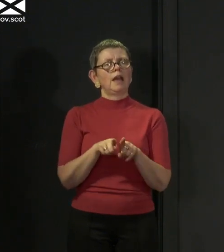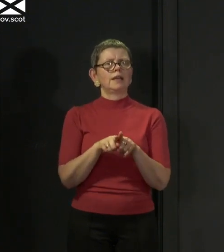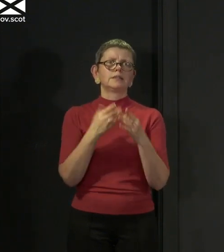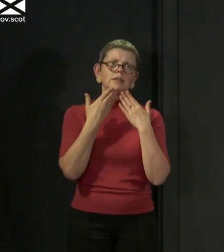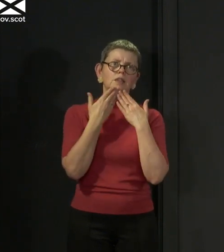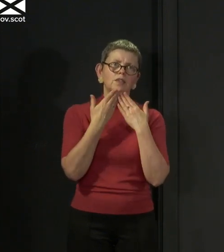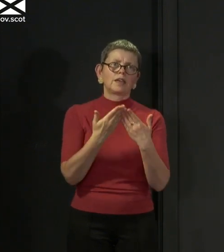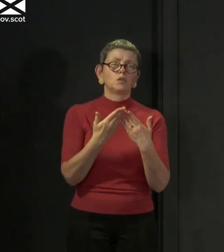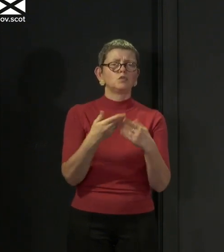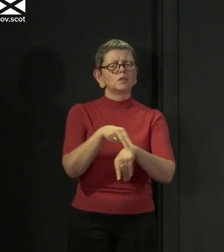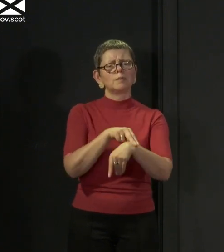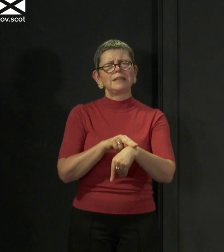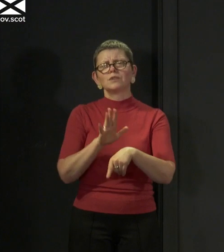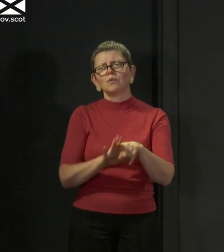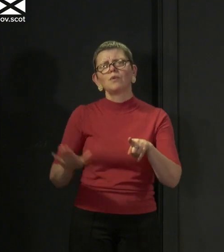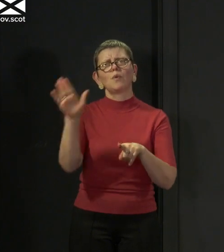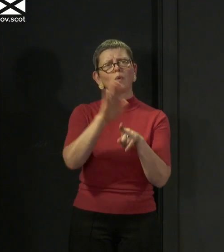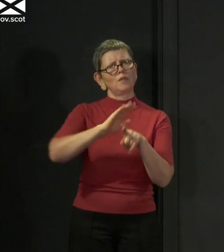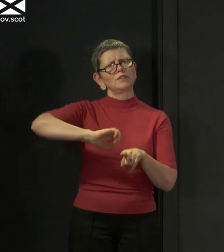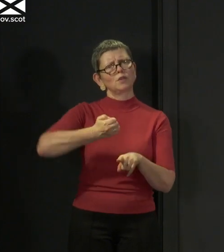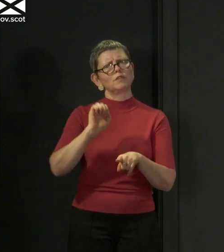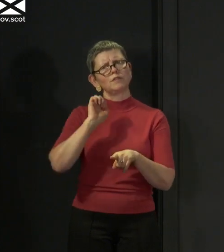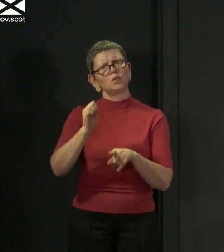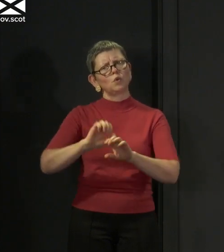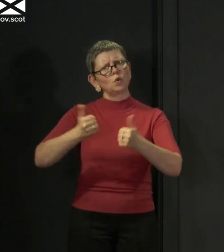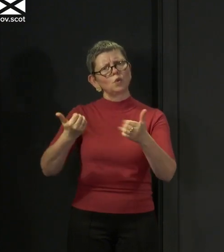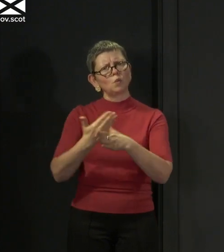to police officers across the country for the very hard but good work all of you are